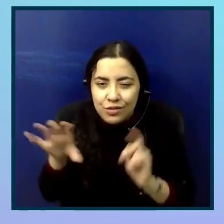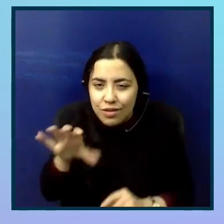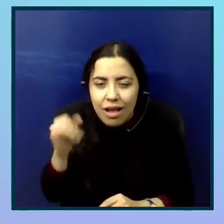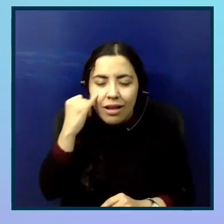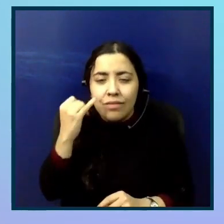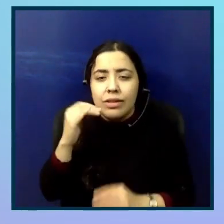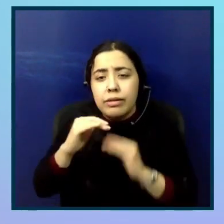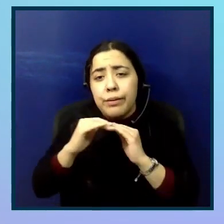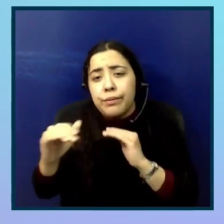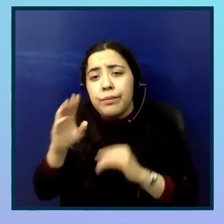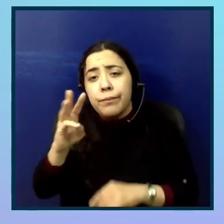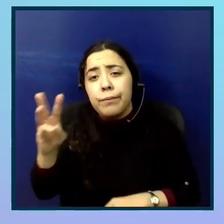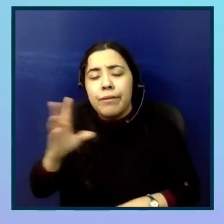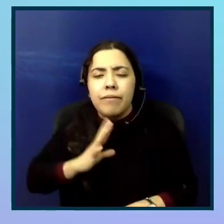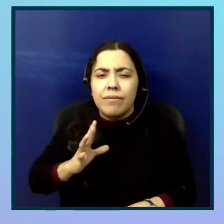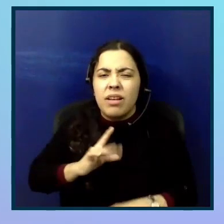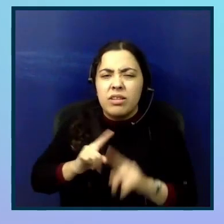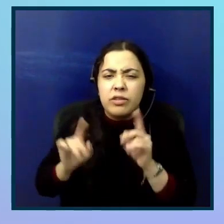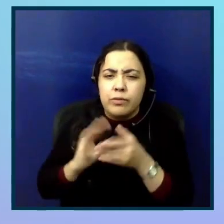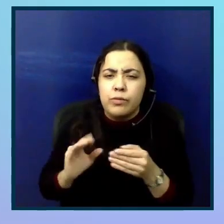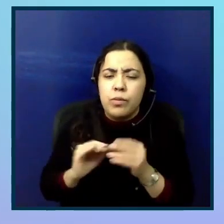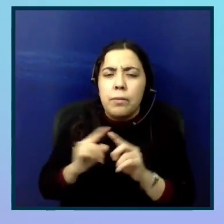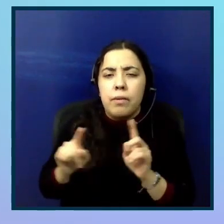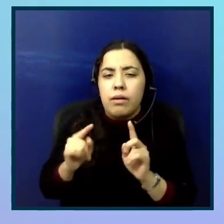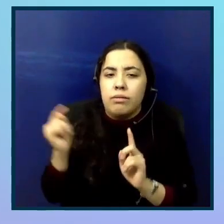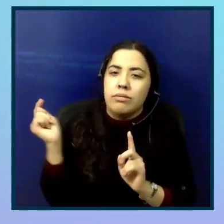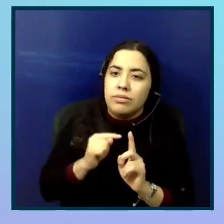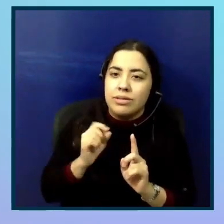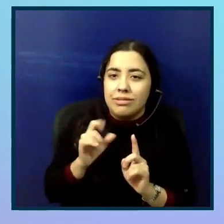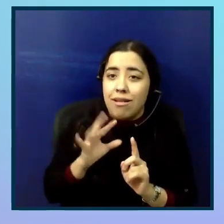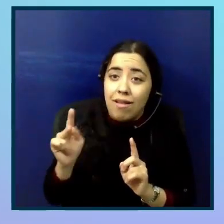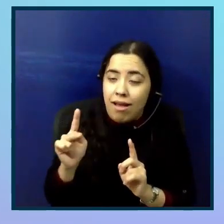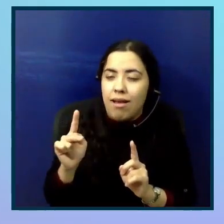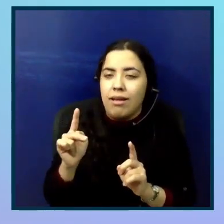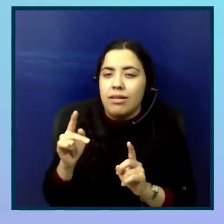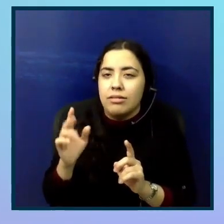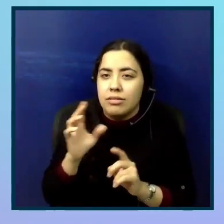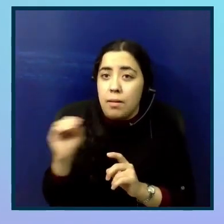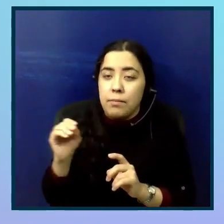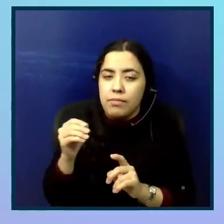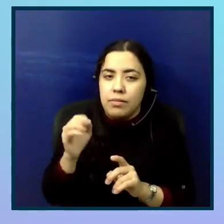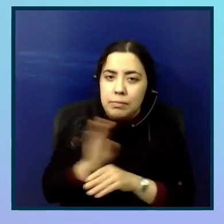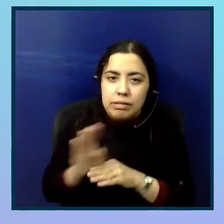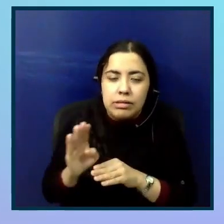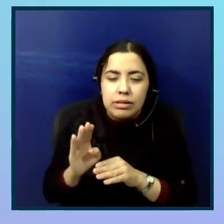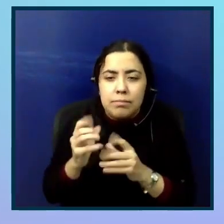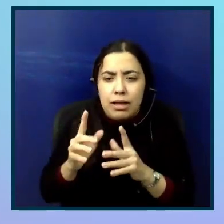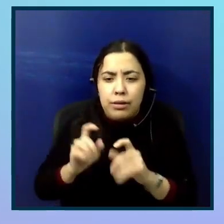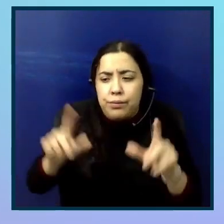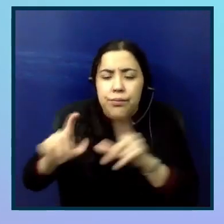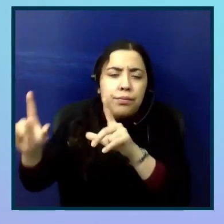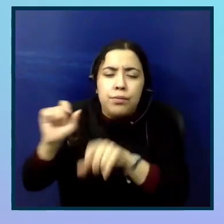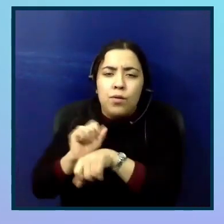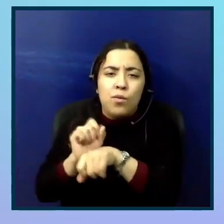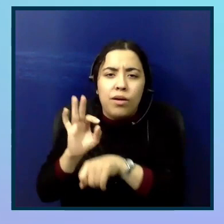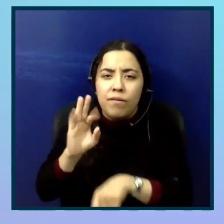I think it's a very different story, but with something like Slack, where there are so many different workflows, you could end up in so many different situations,